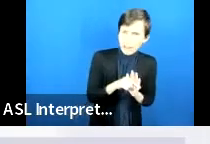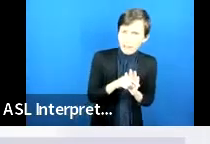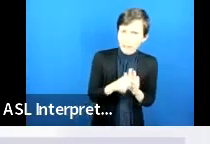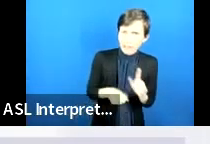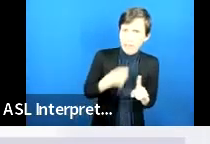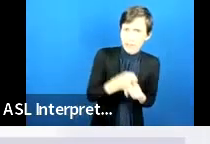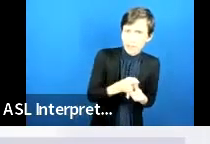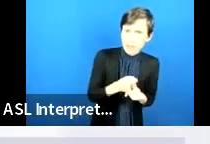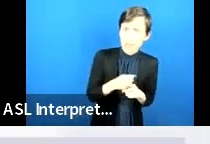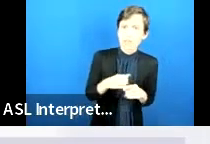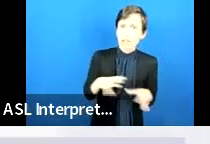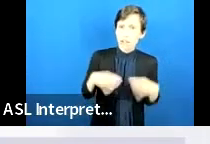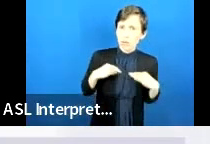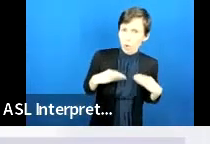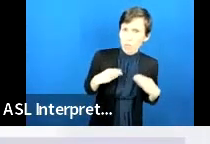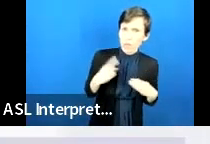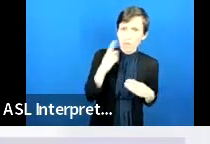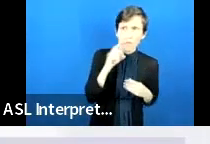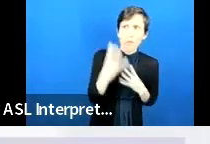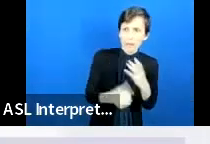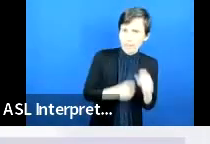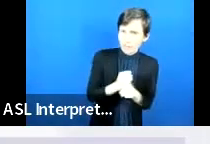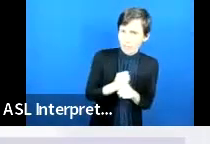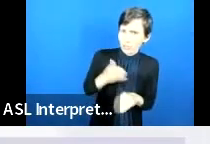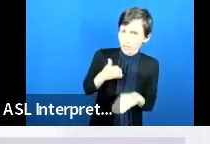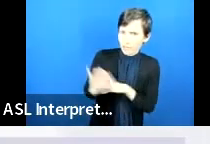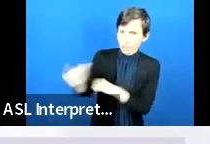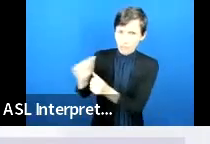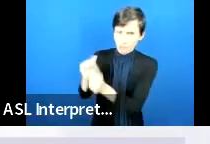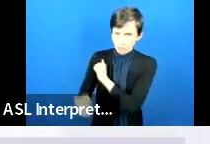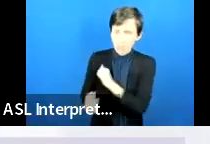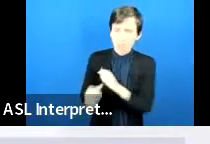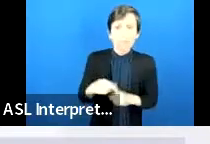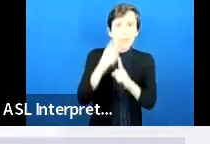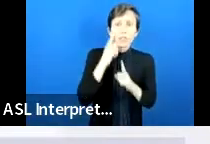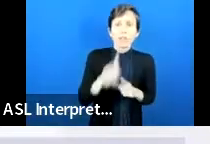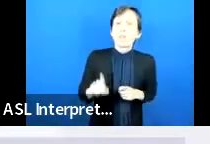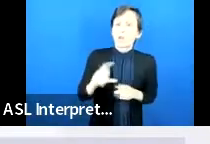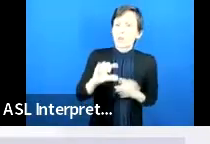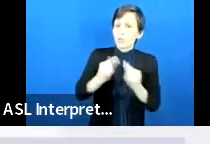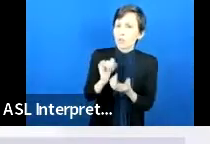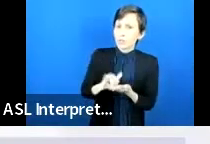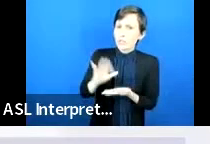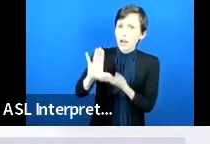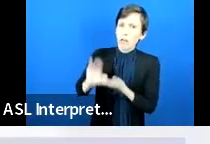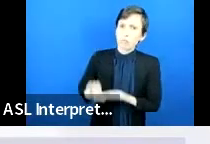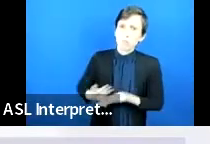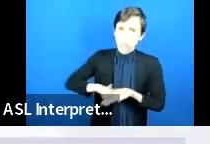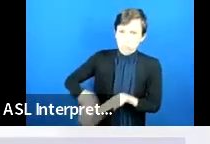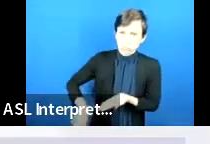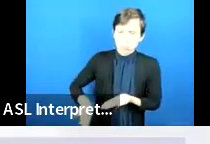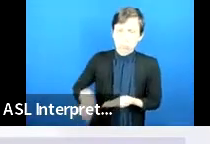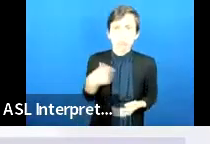after its passage, especially for underrepresented groups. We are proud that these trends are moving in the pro